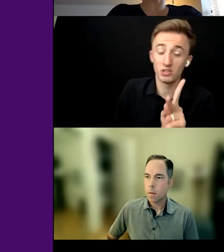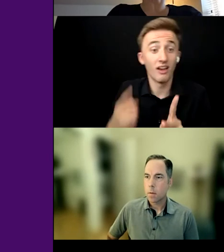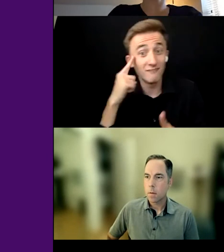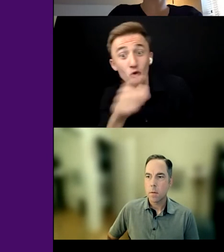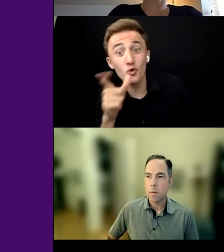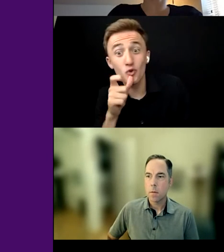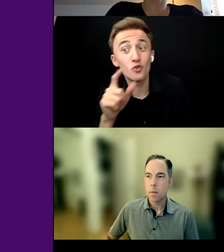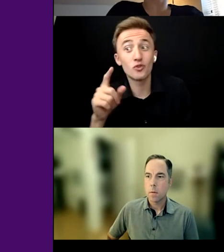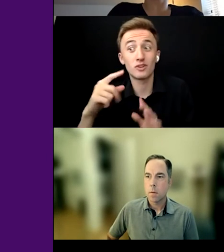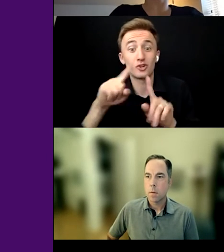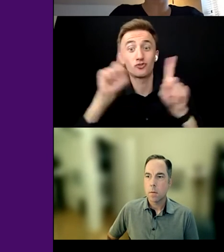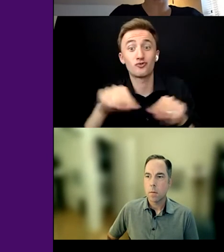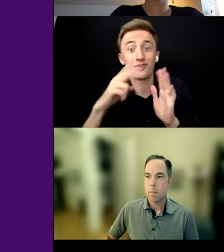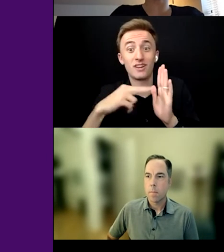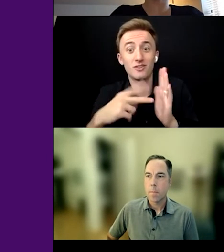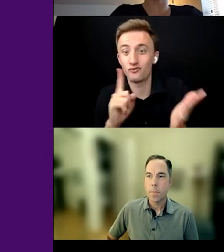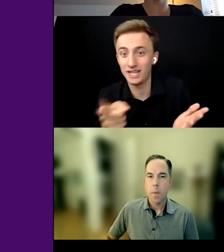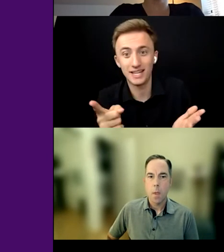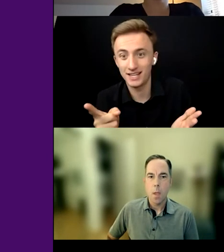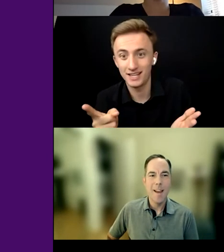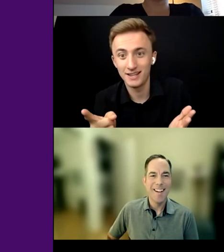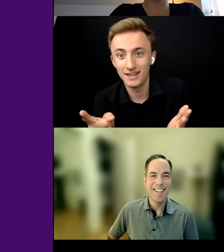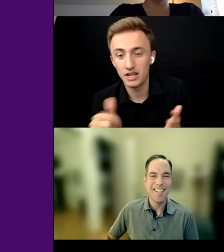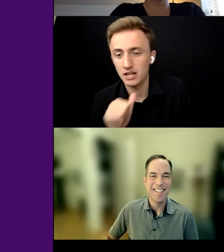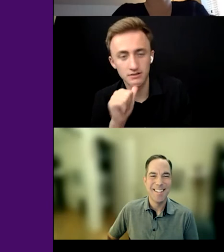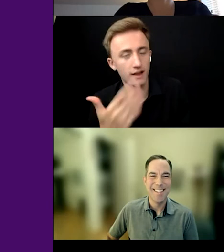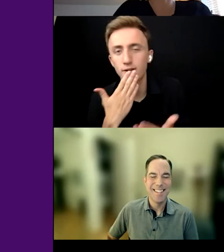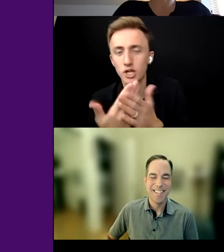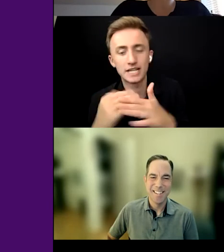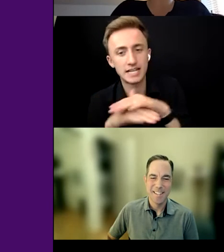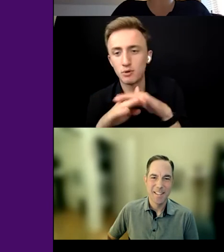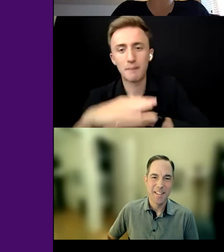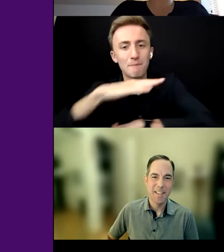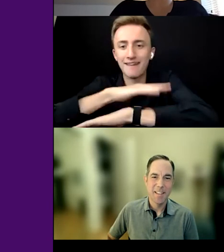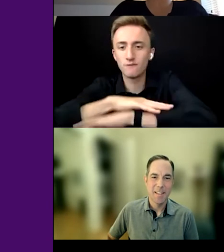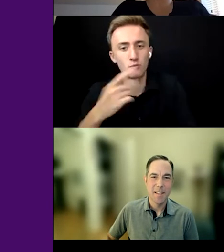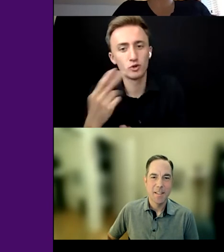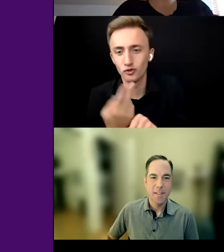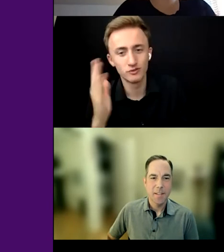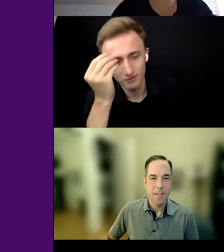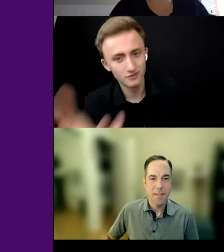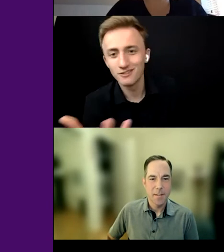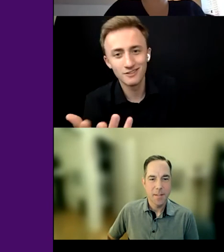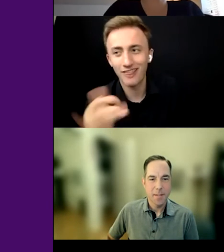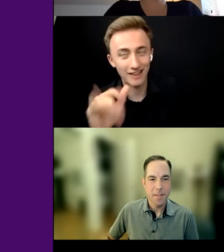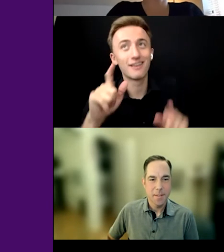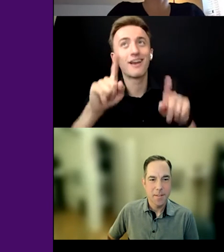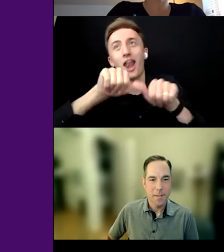it is not a relatively accessible platform to use, which is a whole nother problem all in itself. You